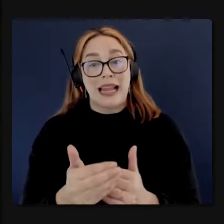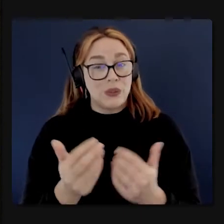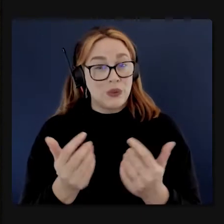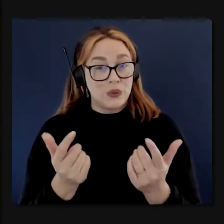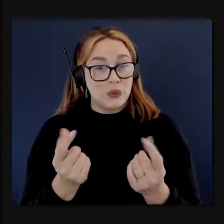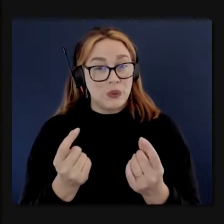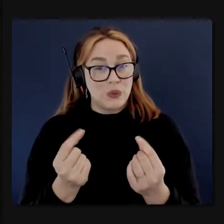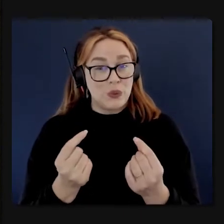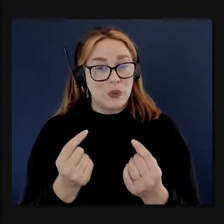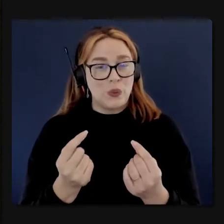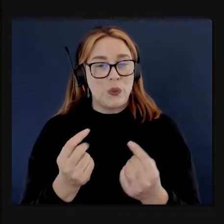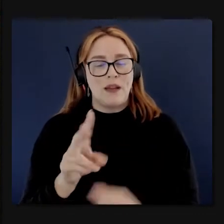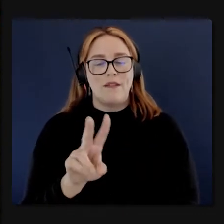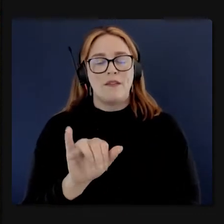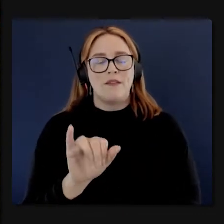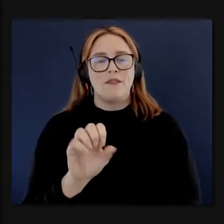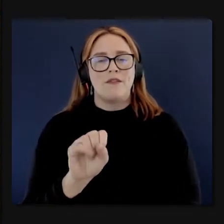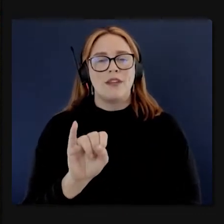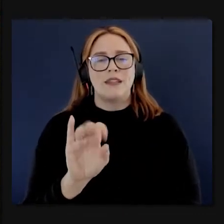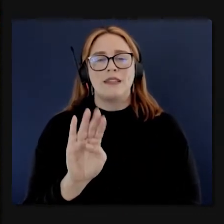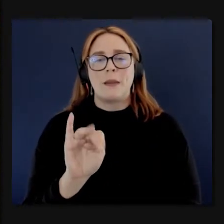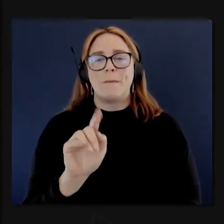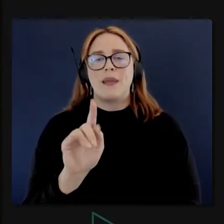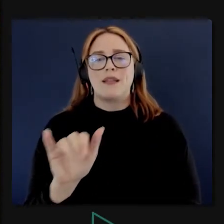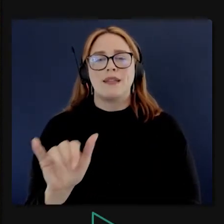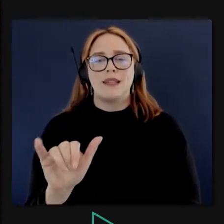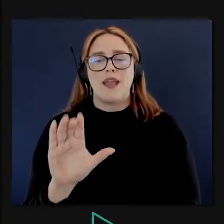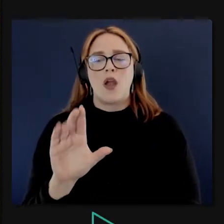The next station on our walk is our visibility culling feature.